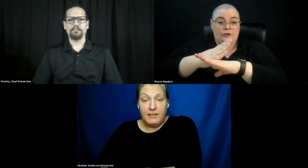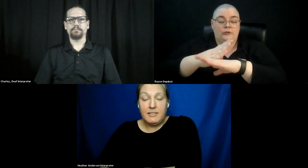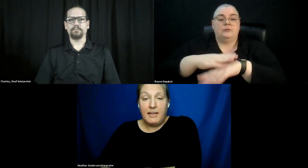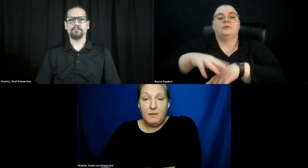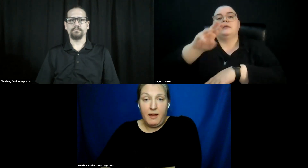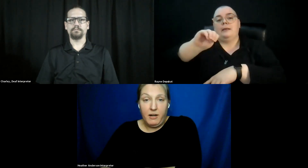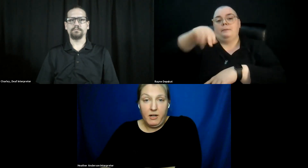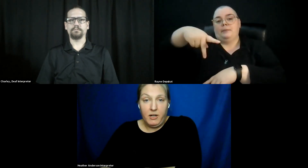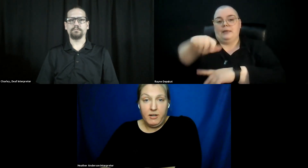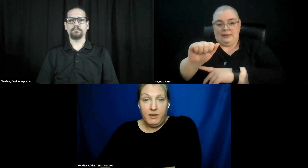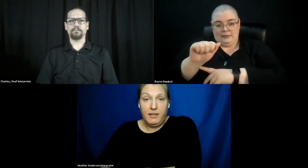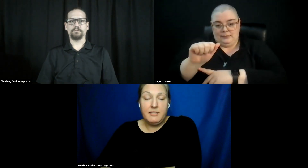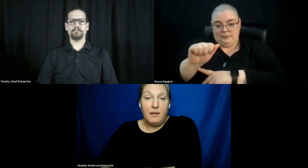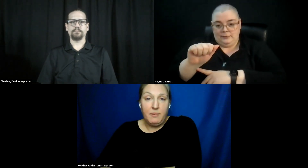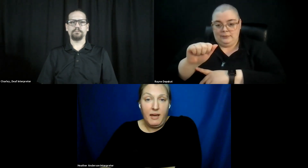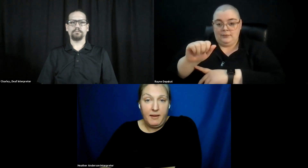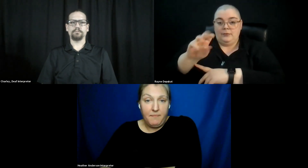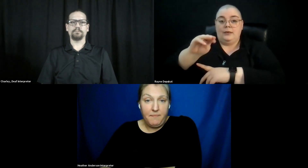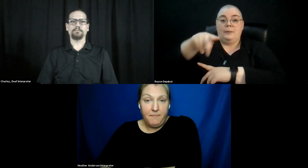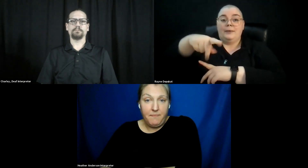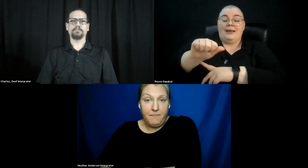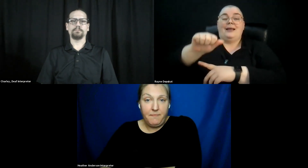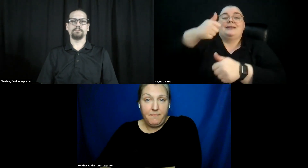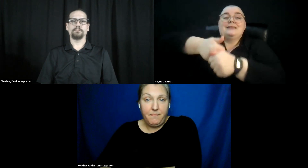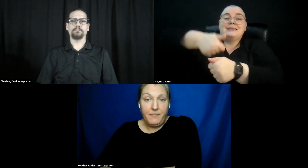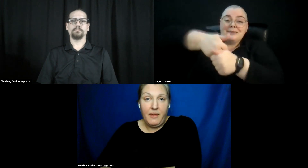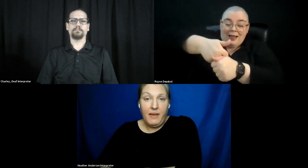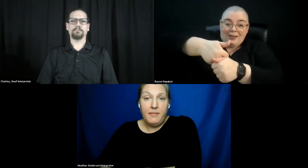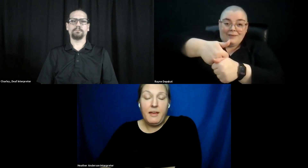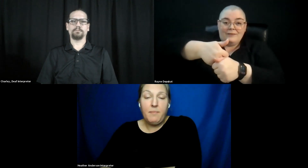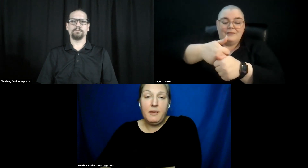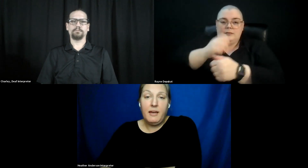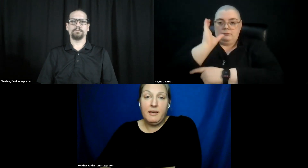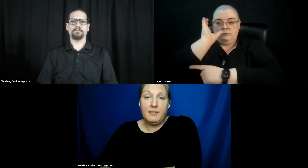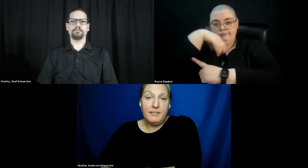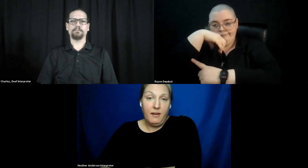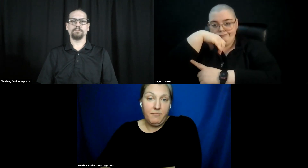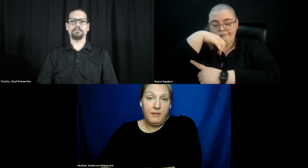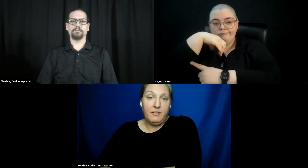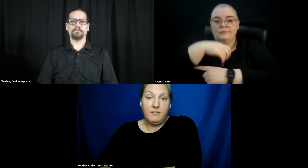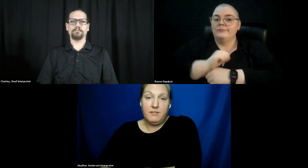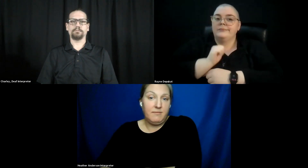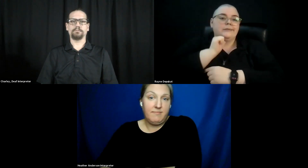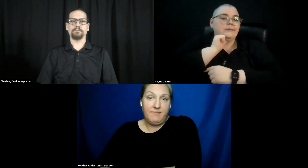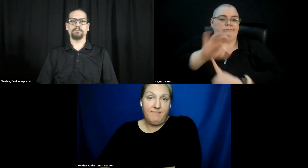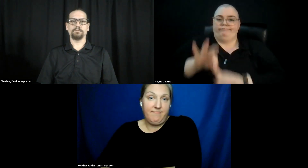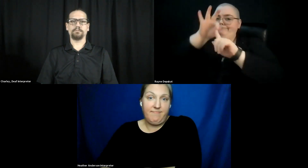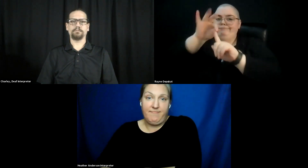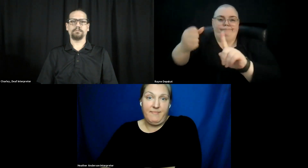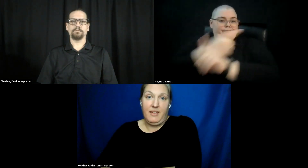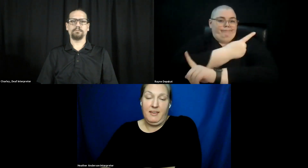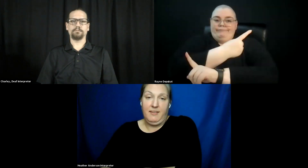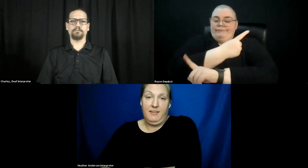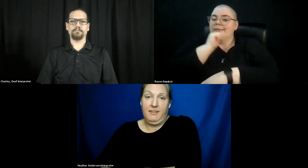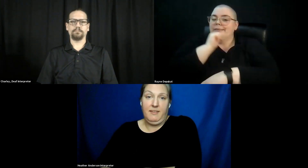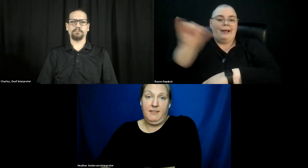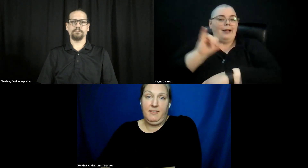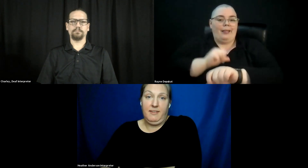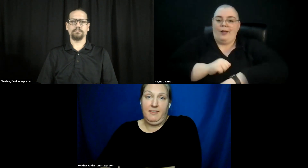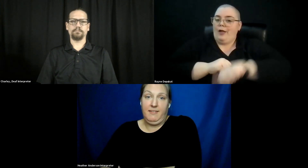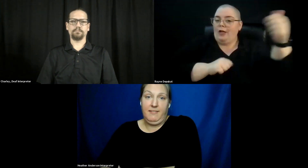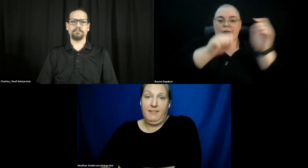The second barrier is the MPA, the MTA itself is.